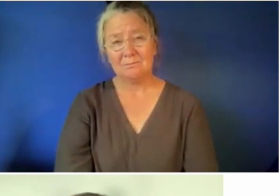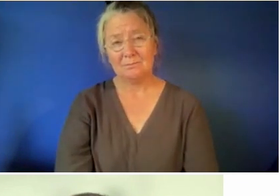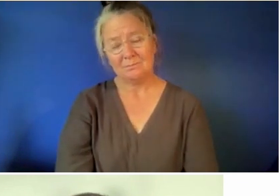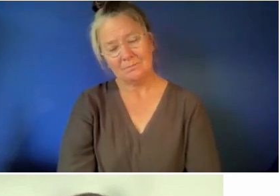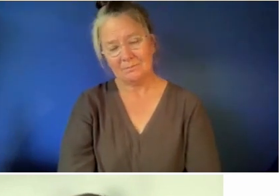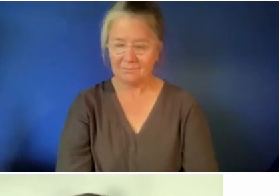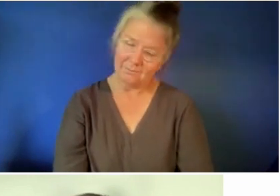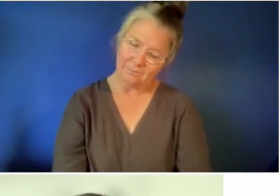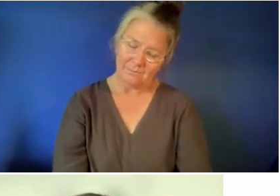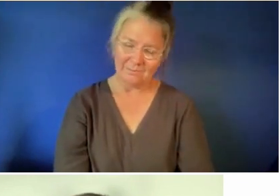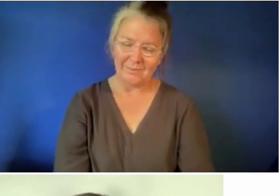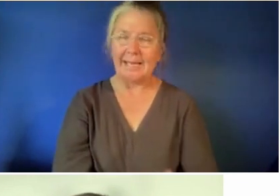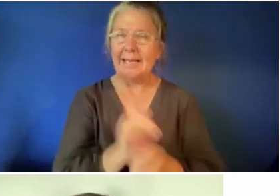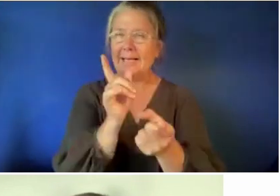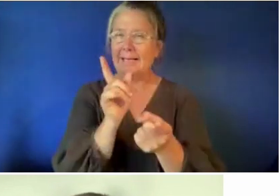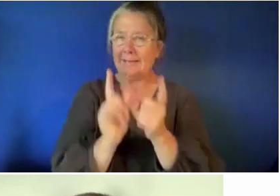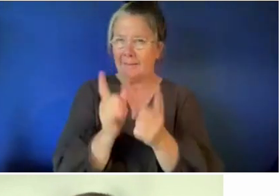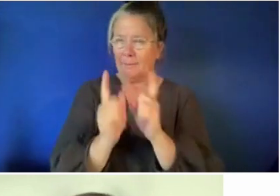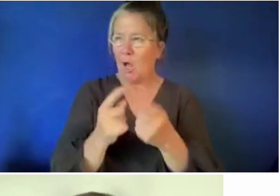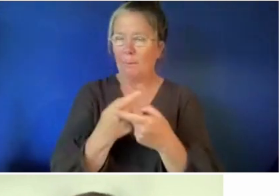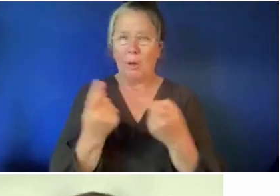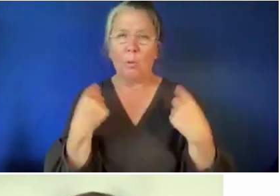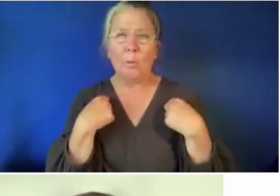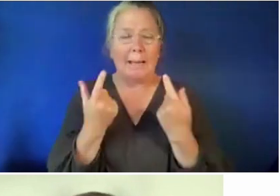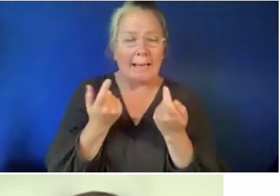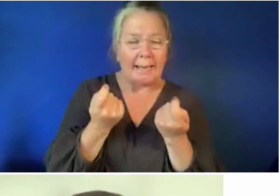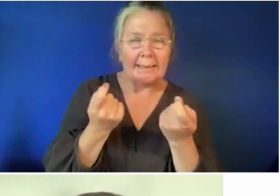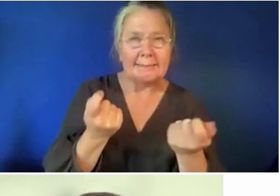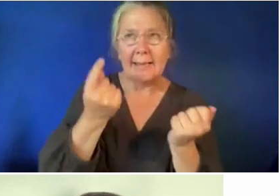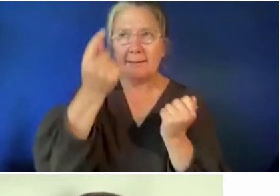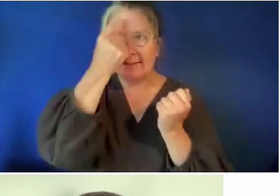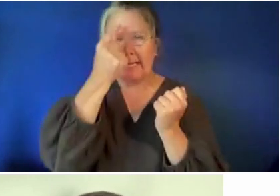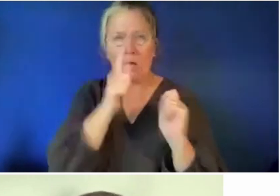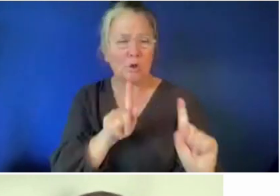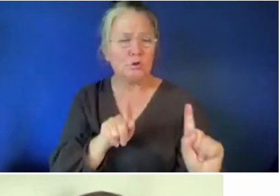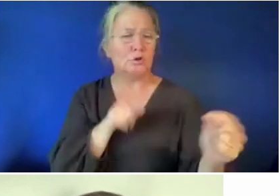so there's a temptation to think that those challenges only play out at a particular level,